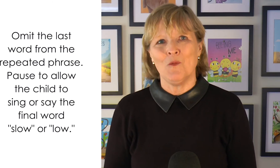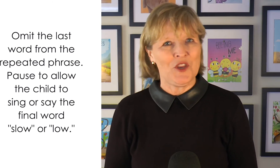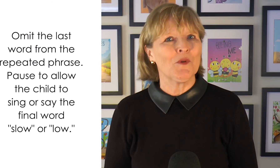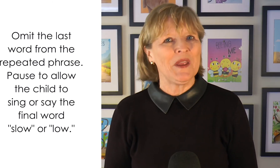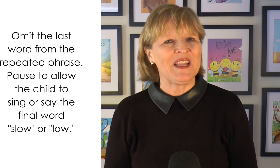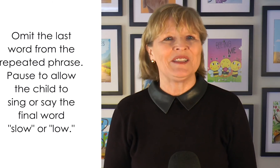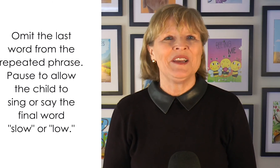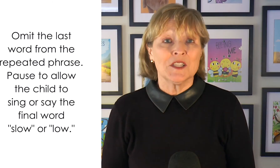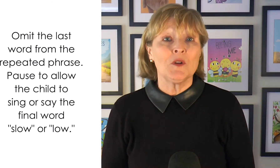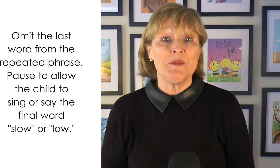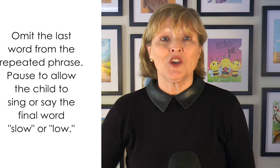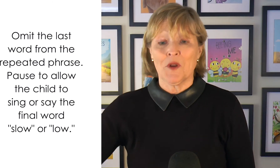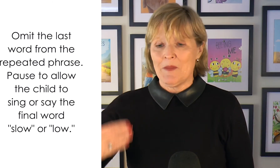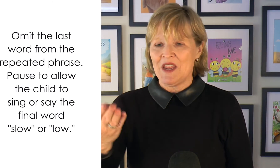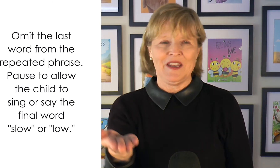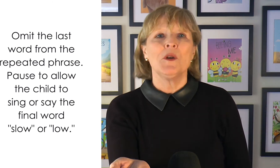when you repeat it, so let me show you what I mean.